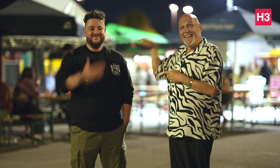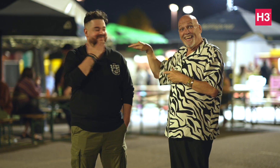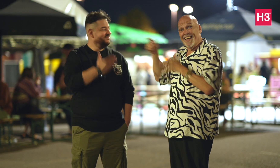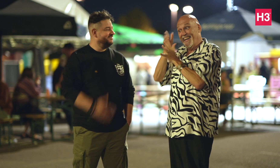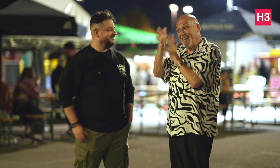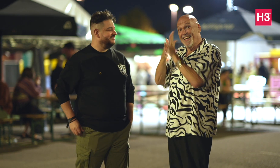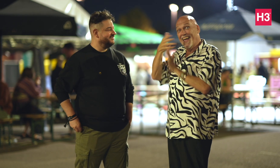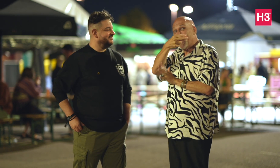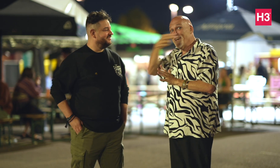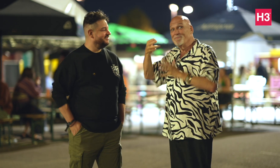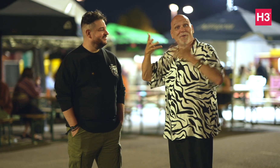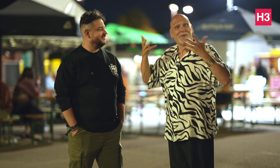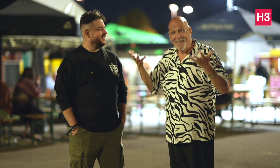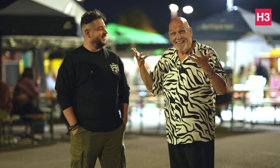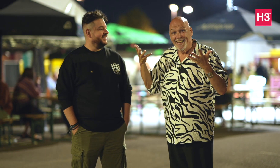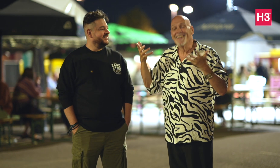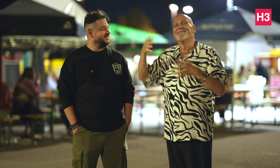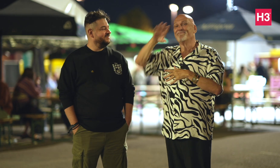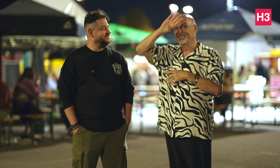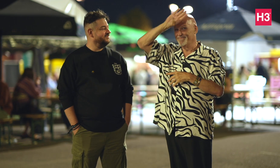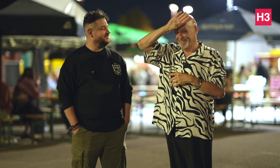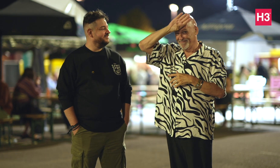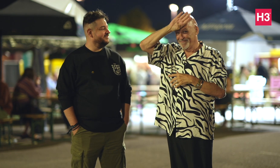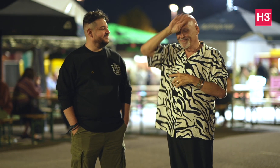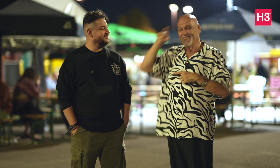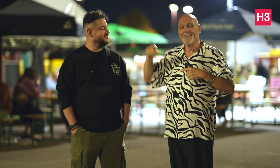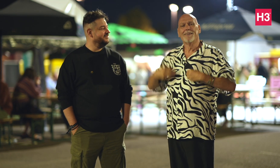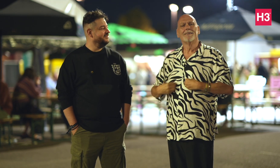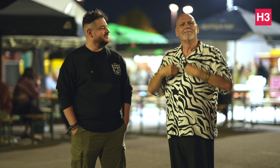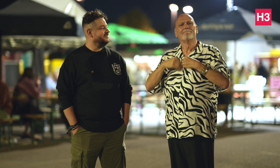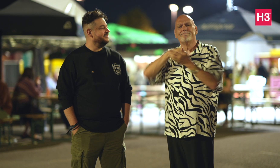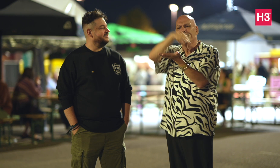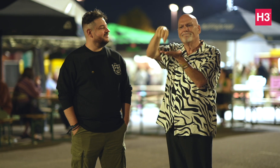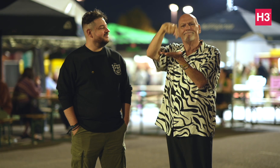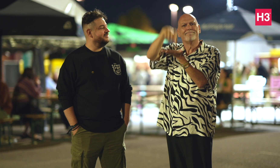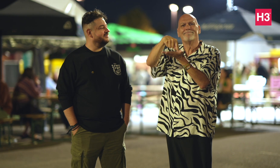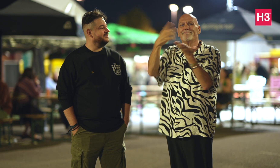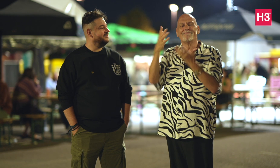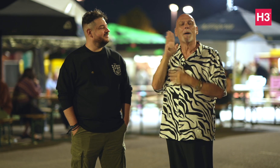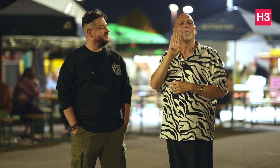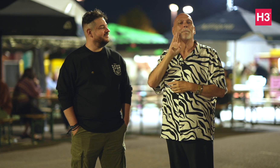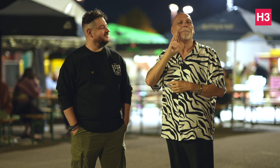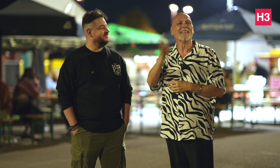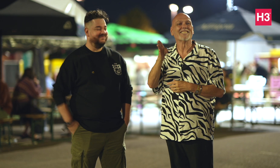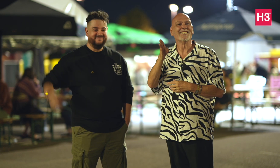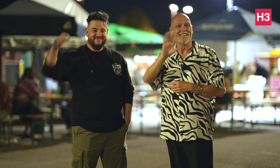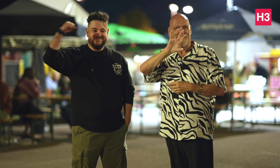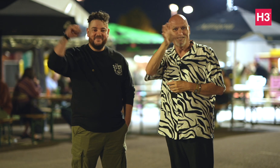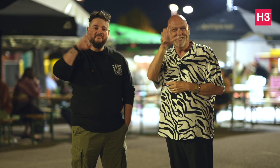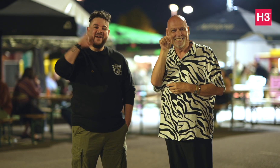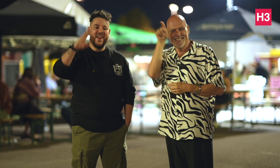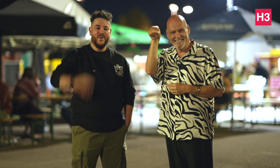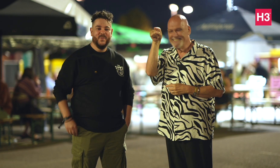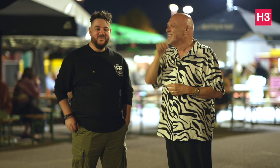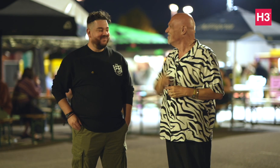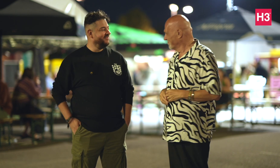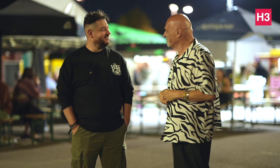This is his sign name, and he lives in Belgium.